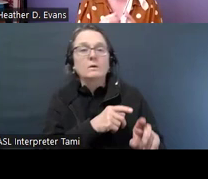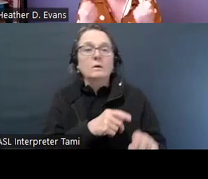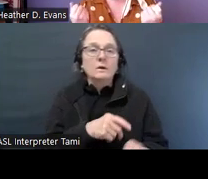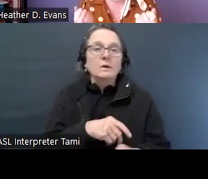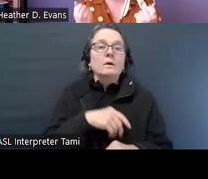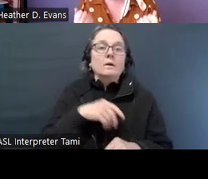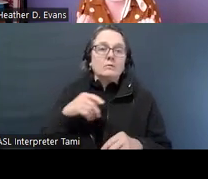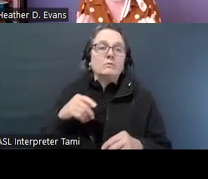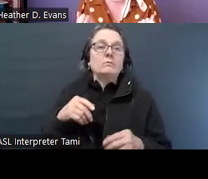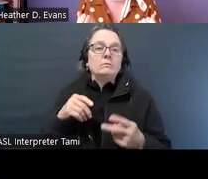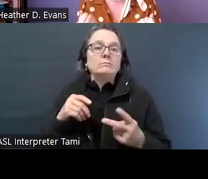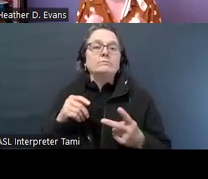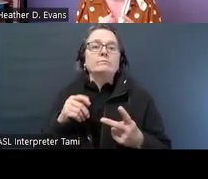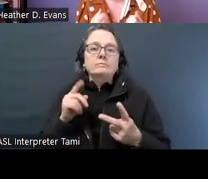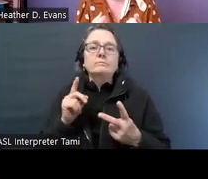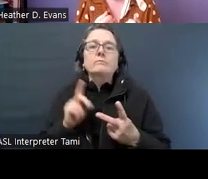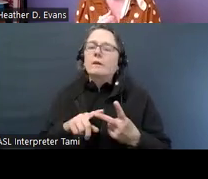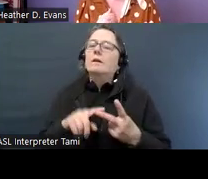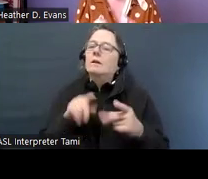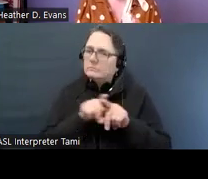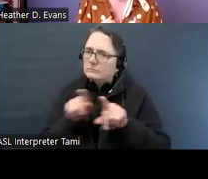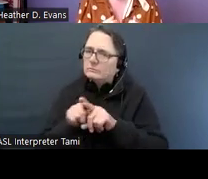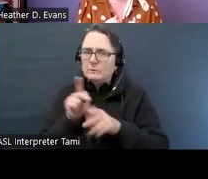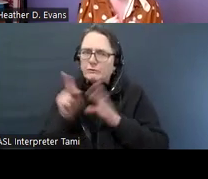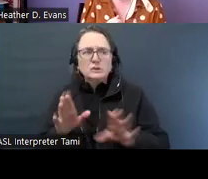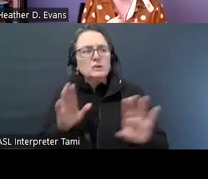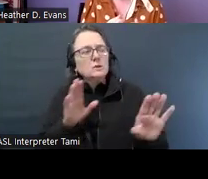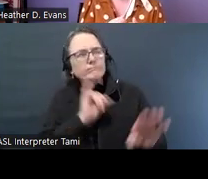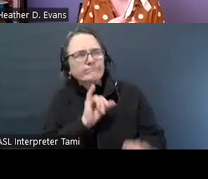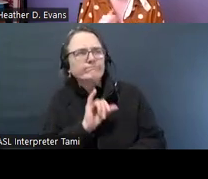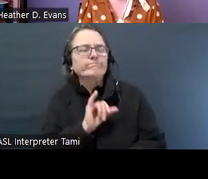this creates tensions, that is, for providers who might rely